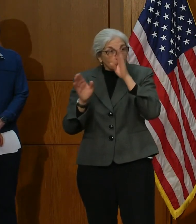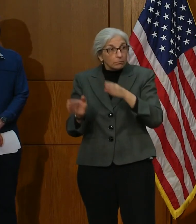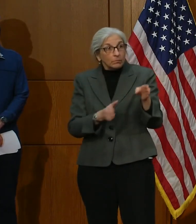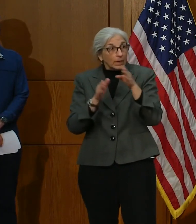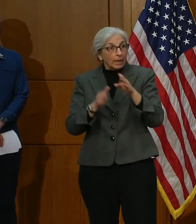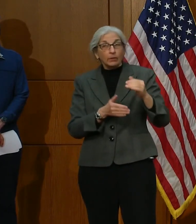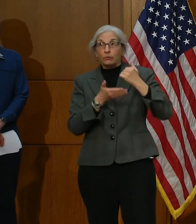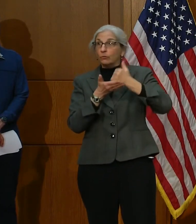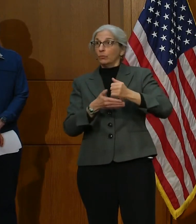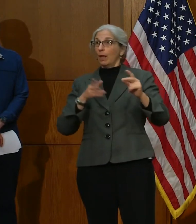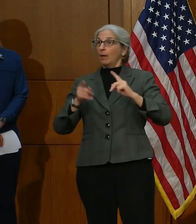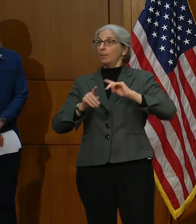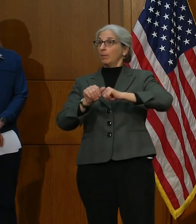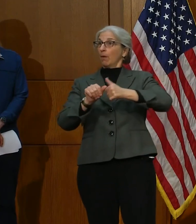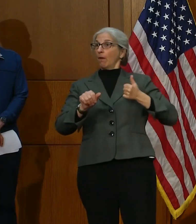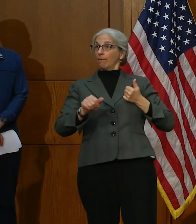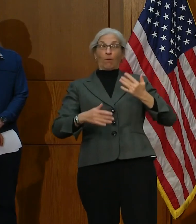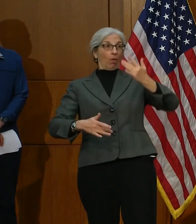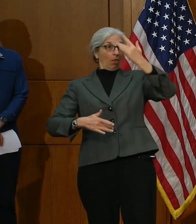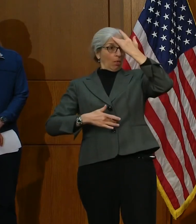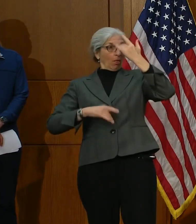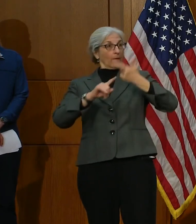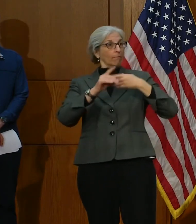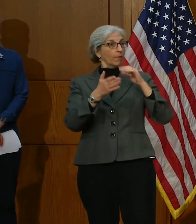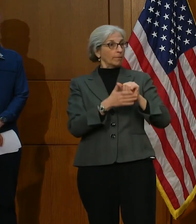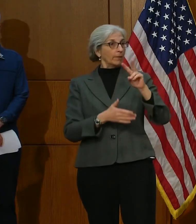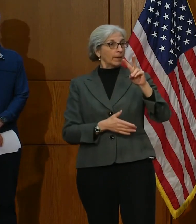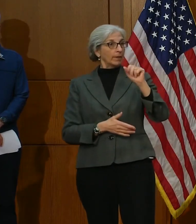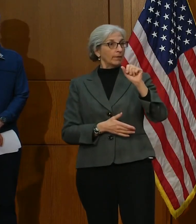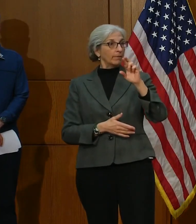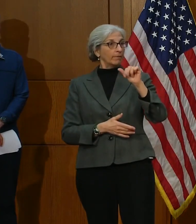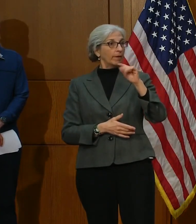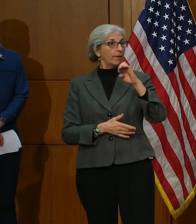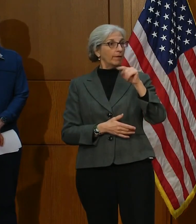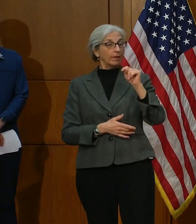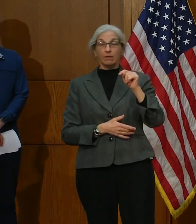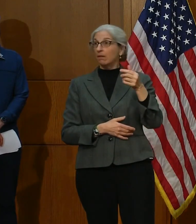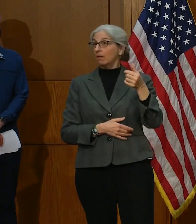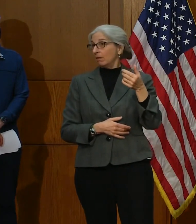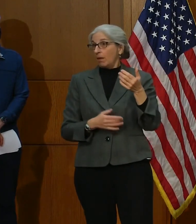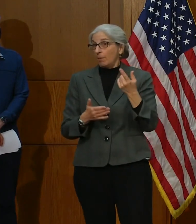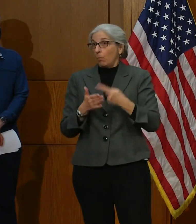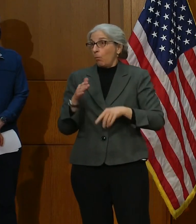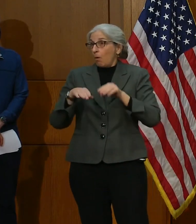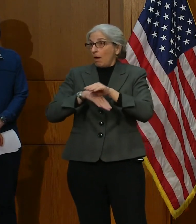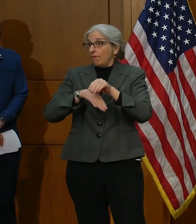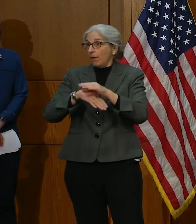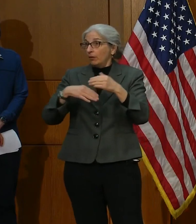THERE'S NEW GARDENS THAT YOU GUYS ARE WORKING ON TO HELP PEOPLE PREPARE AGAINST THAT VERY IN ANY UPDATES FOR FOLKS